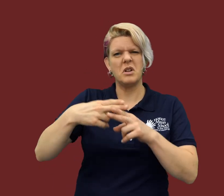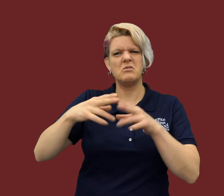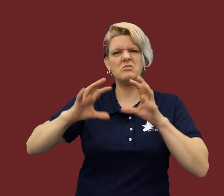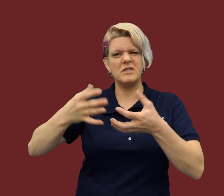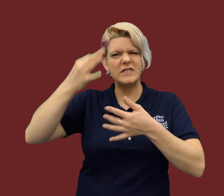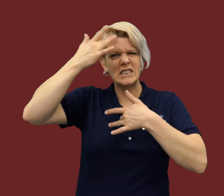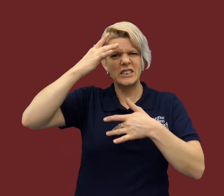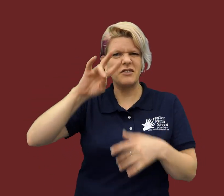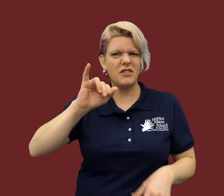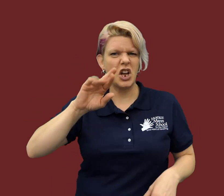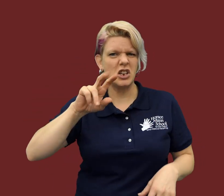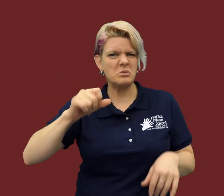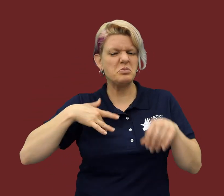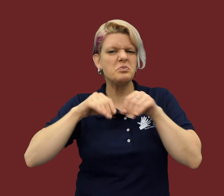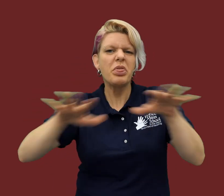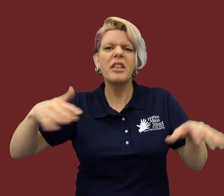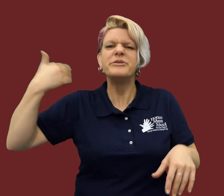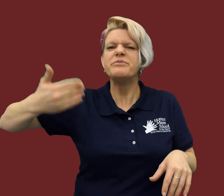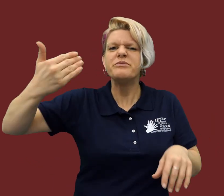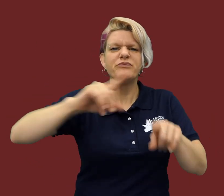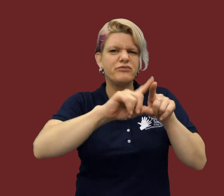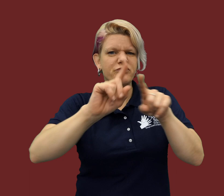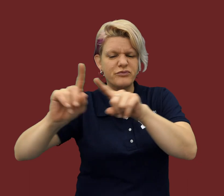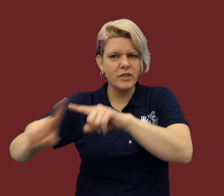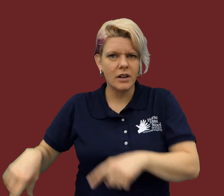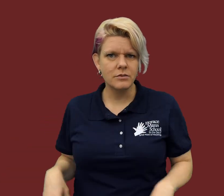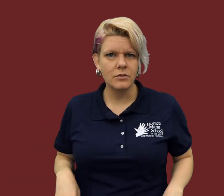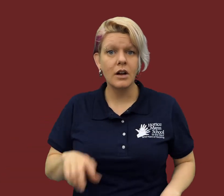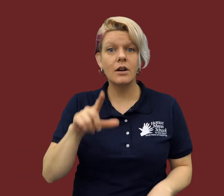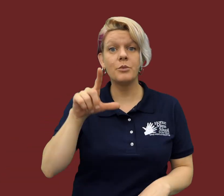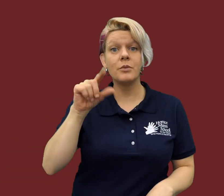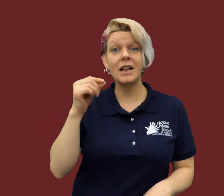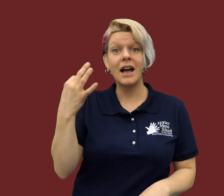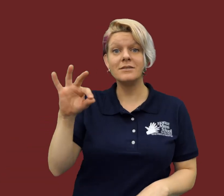that’s been infecting people for some time now. 2019 comes from the year it was discovered